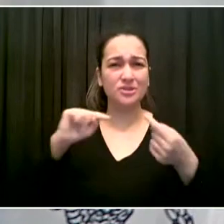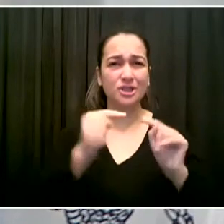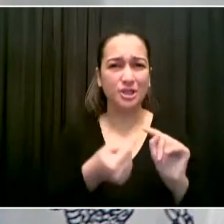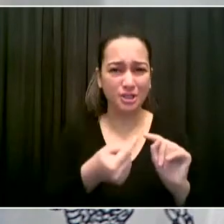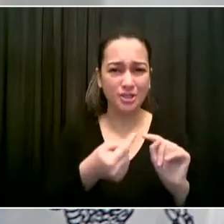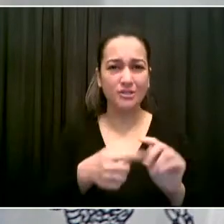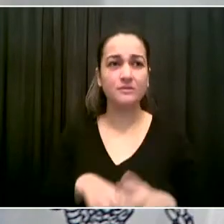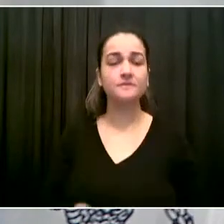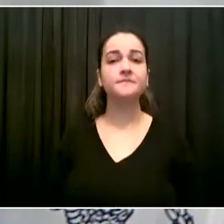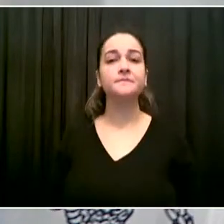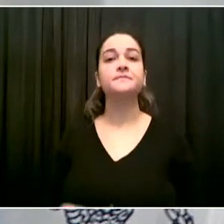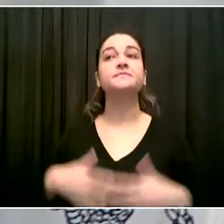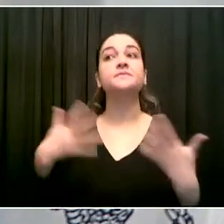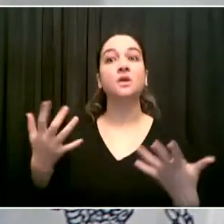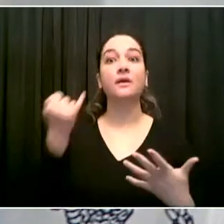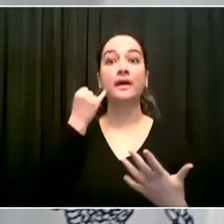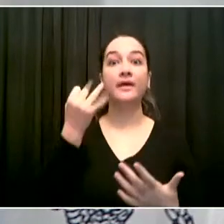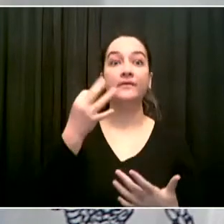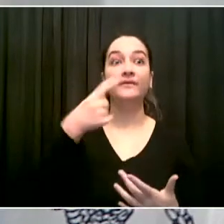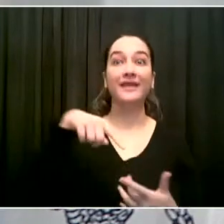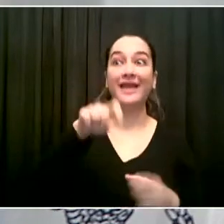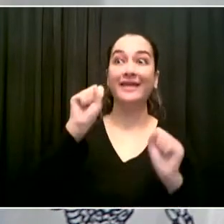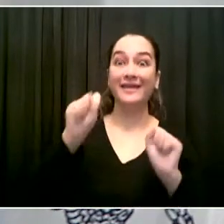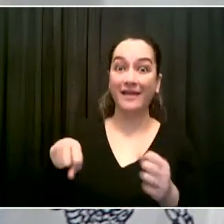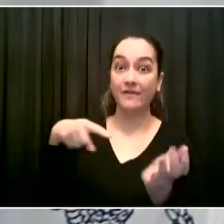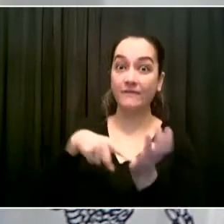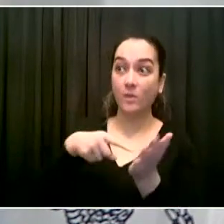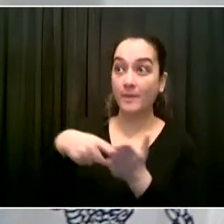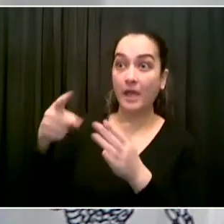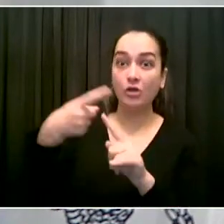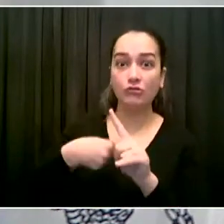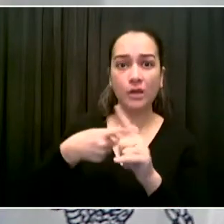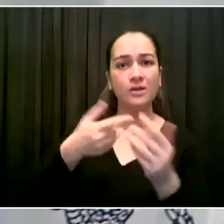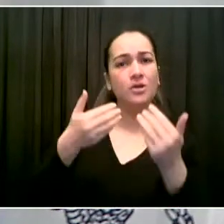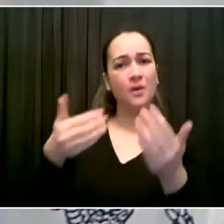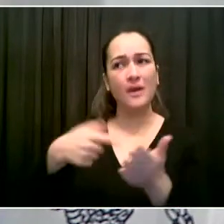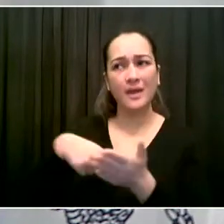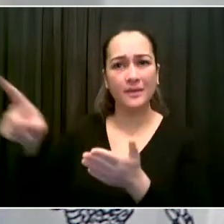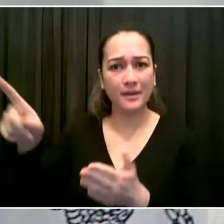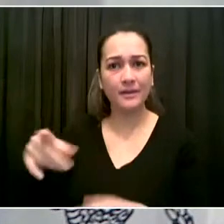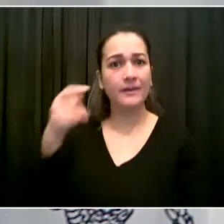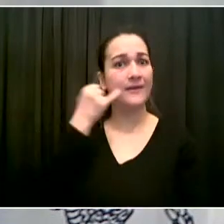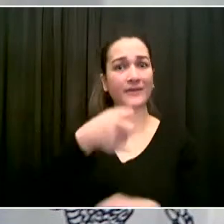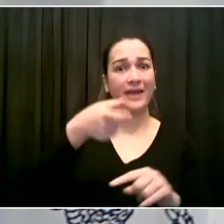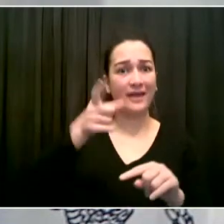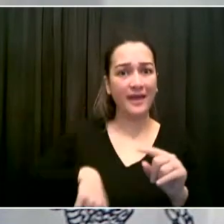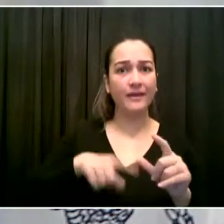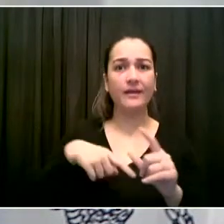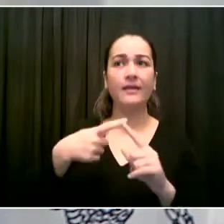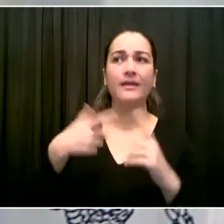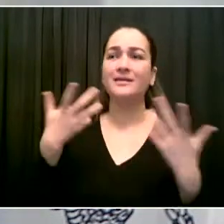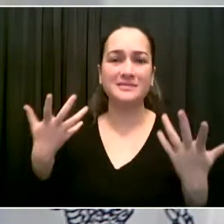YOUR RENT YOU SHOULD BECAUSE THE FOLKS WHO ARE TRYING TO KEEP THE BUILDINGS UP DO NEED THE RESOURCES TO O O D THAT.